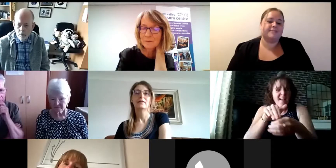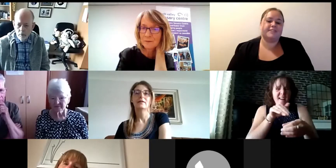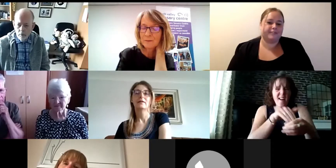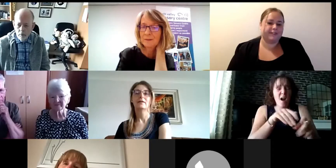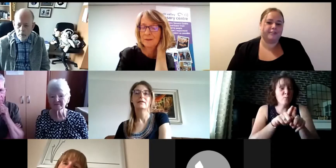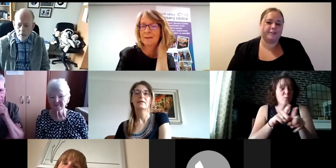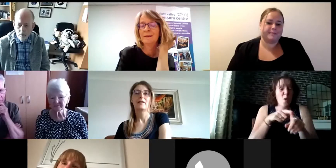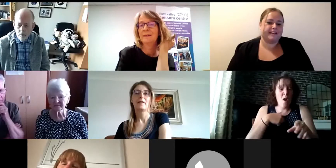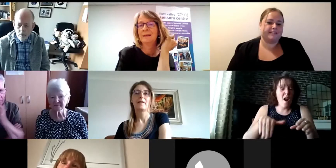of different groups that